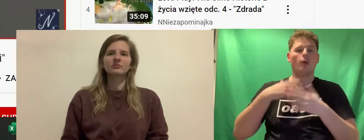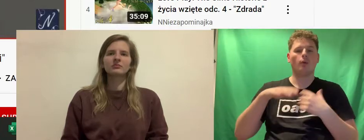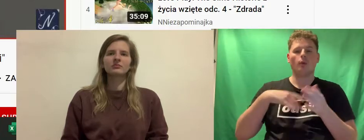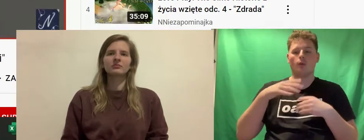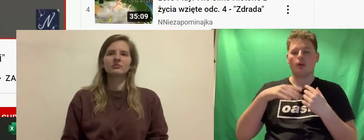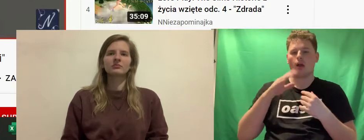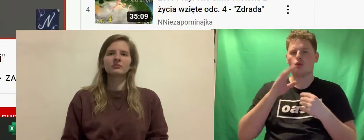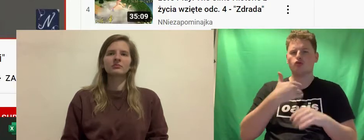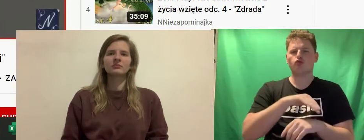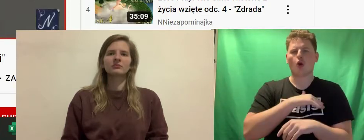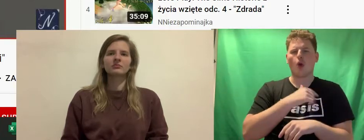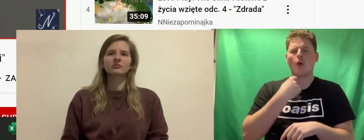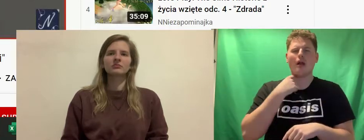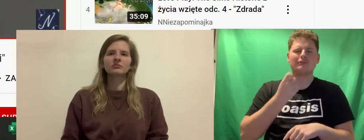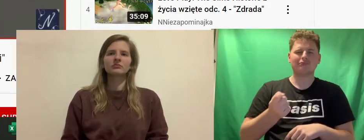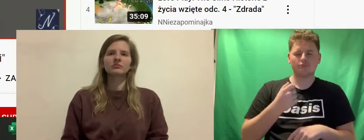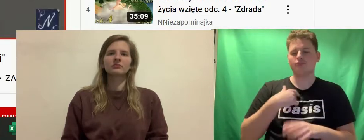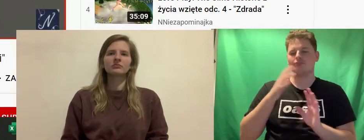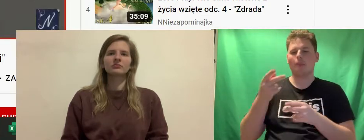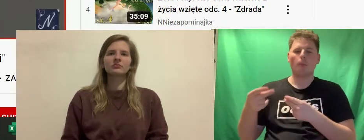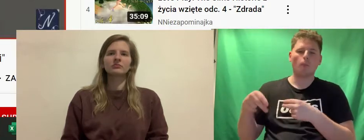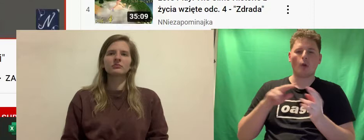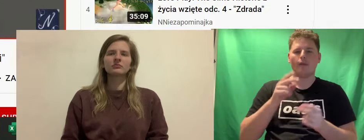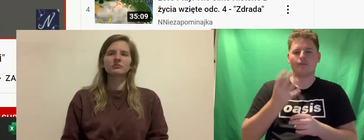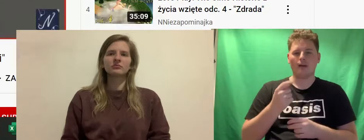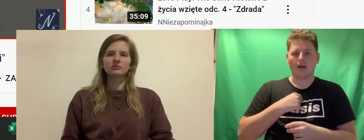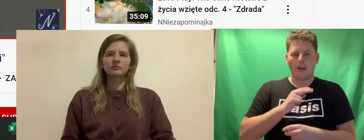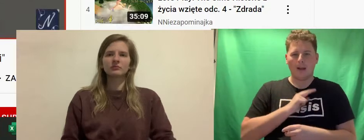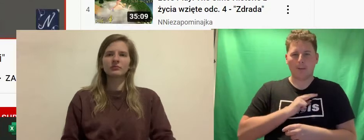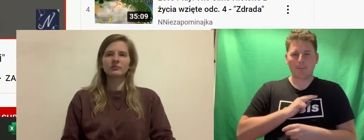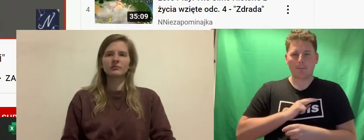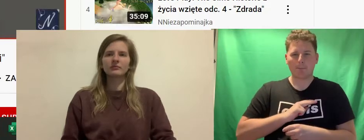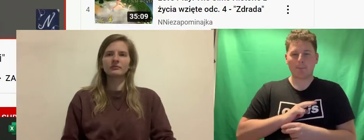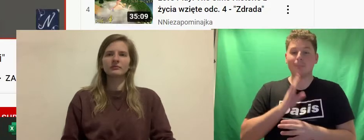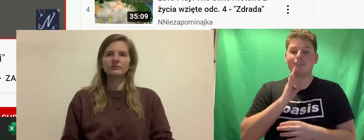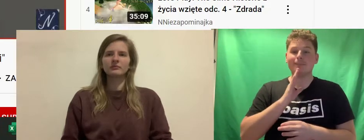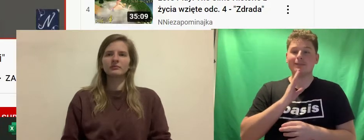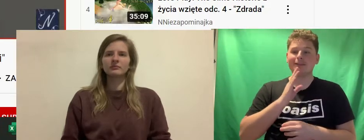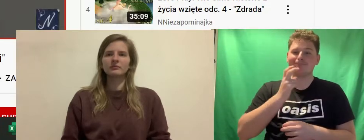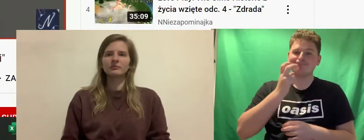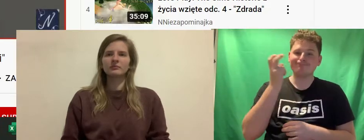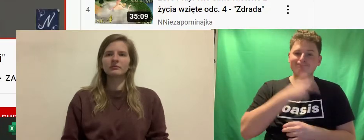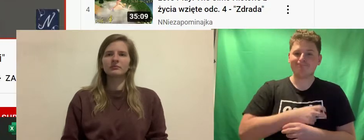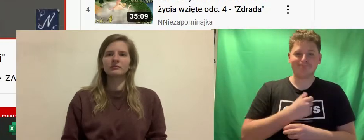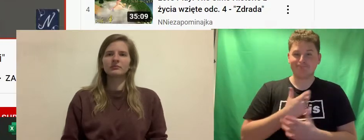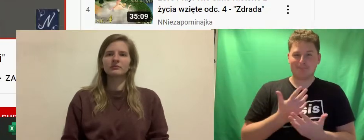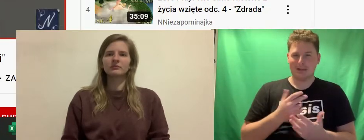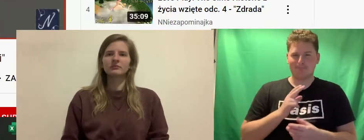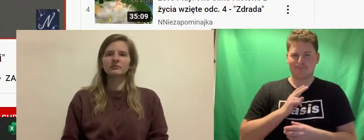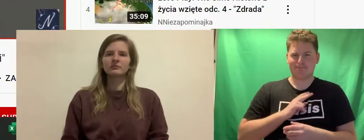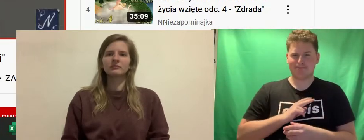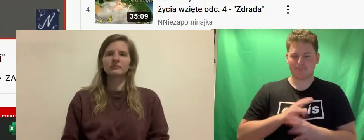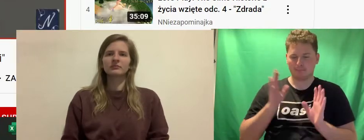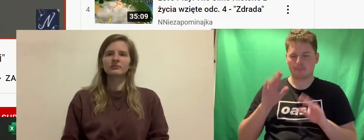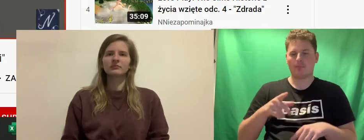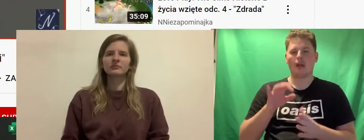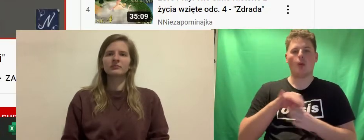a : a few years later I was bored at school and started playing Sims 3 after a long break, but A: I never had a good time, I felt forced to play for strength, not for fun